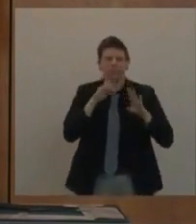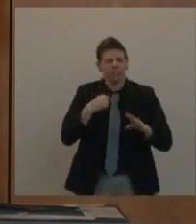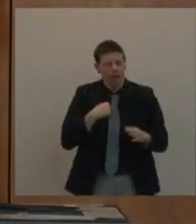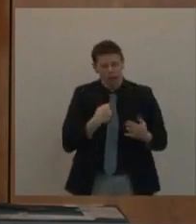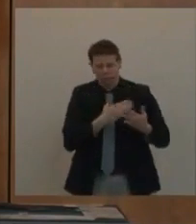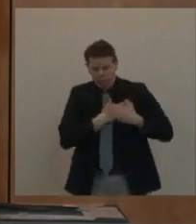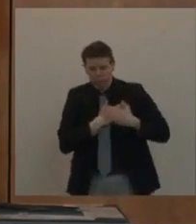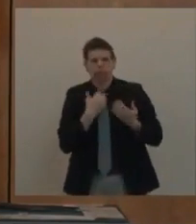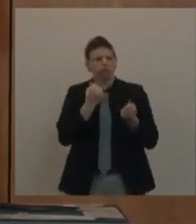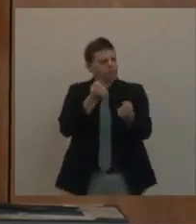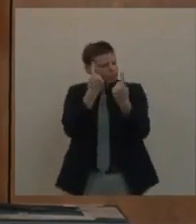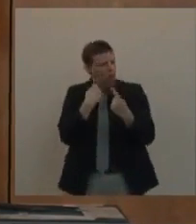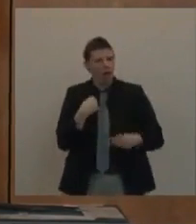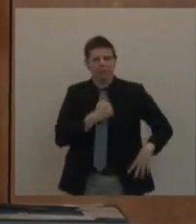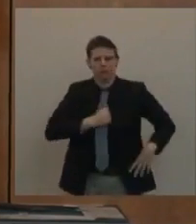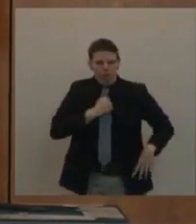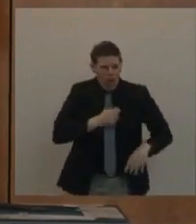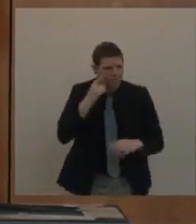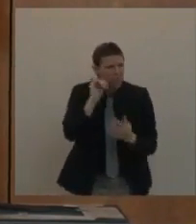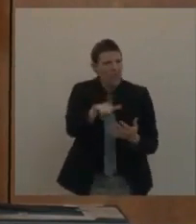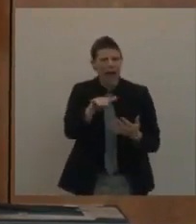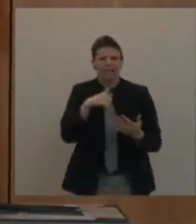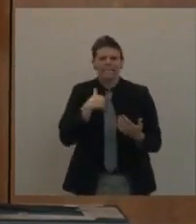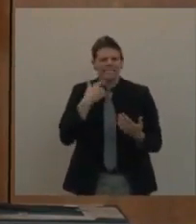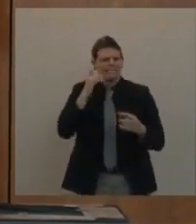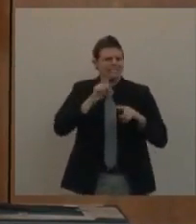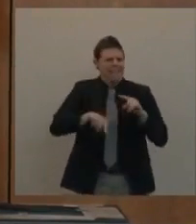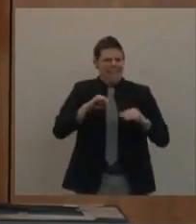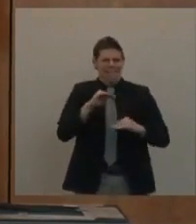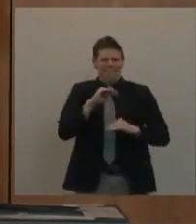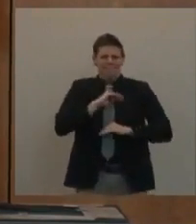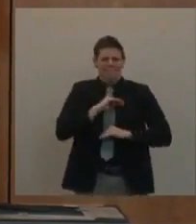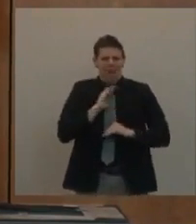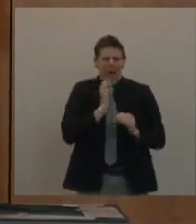WORKERS AND FAMILIES. IF YOU HAVE BEEN FRUSTRATED, WE SHARE THAT.